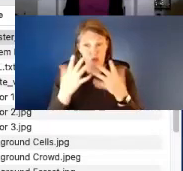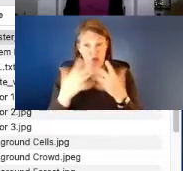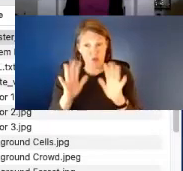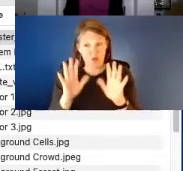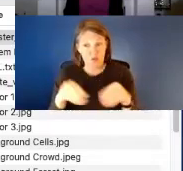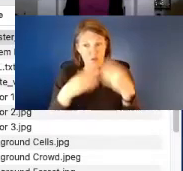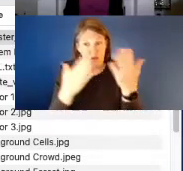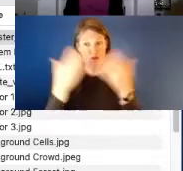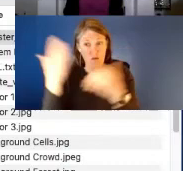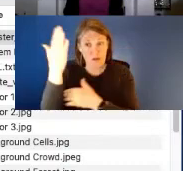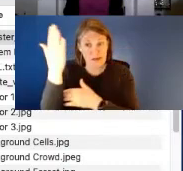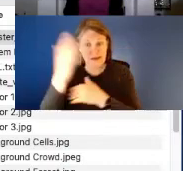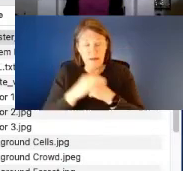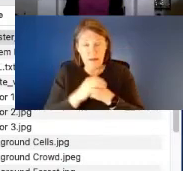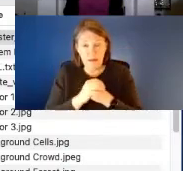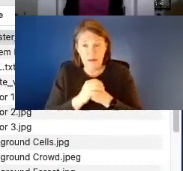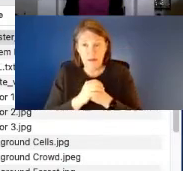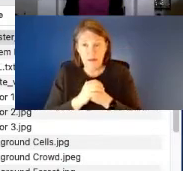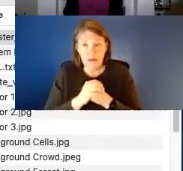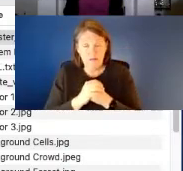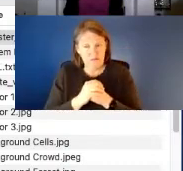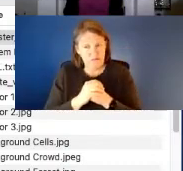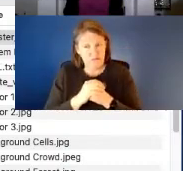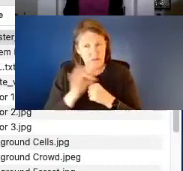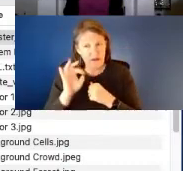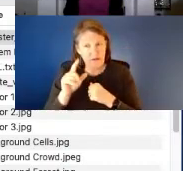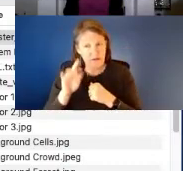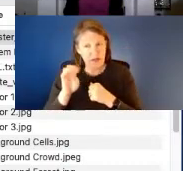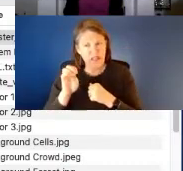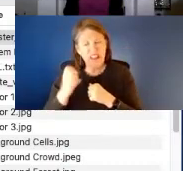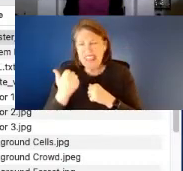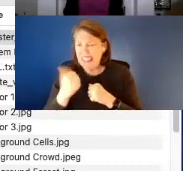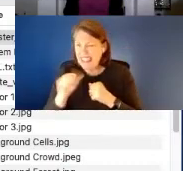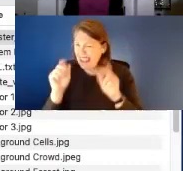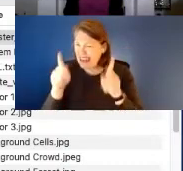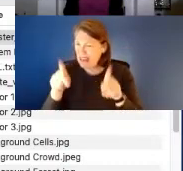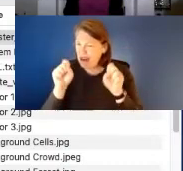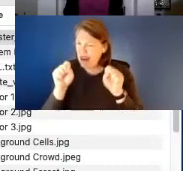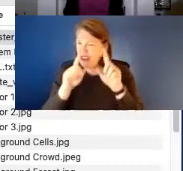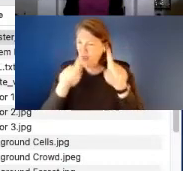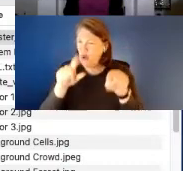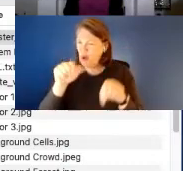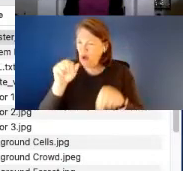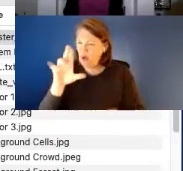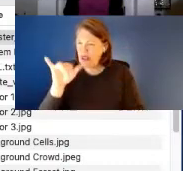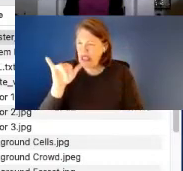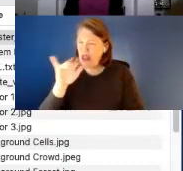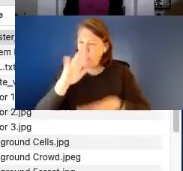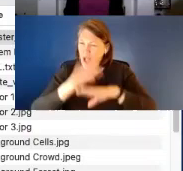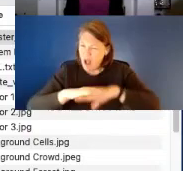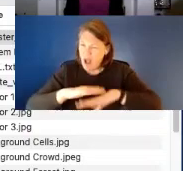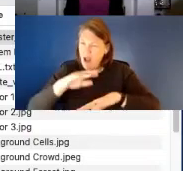07:37:58 >> FELICE LEVINE: Anyone can go to the gallery on the platform of the meeting